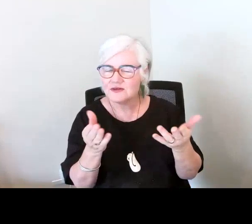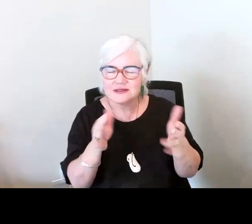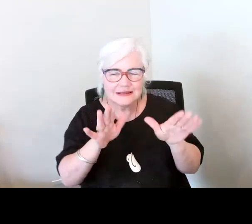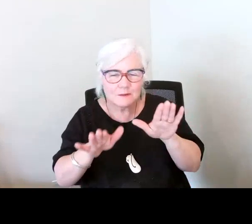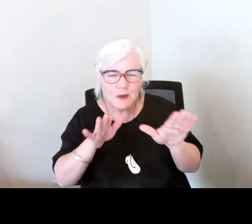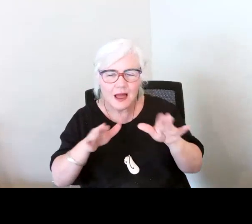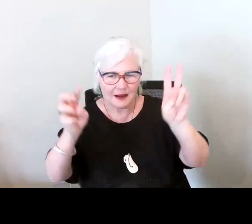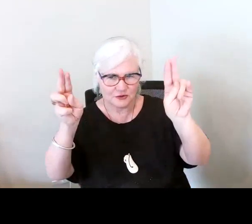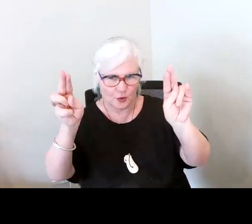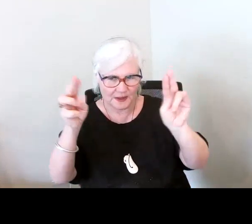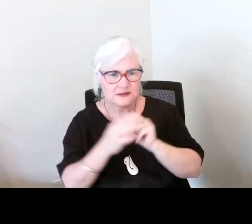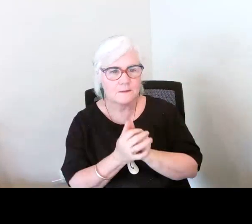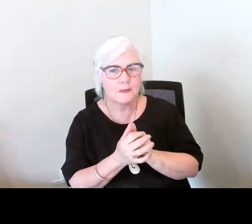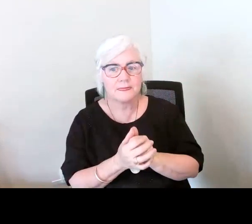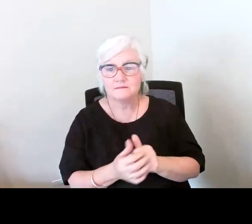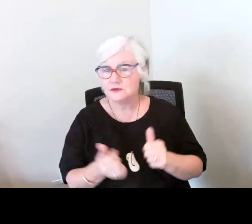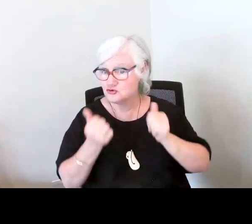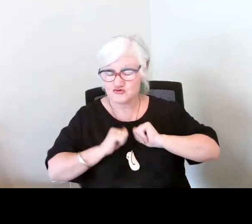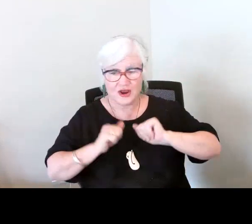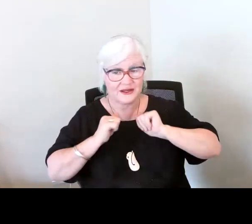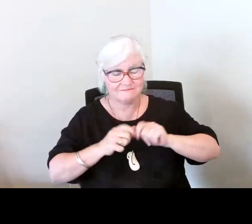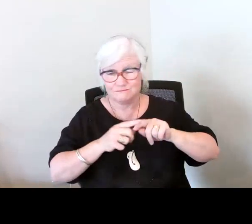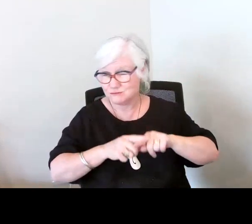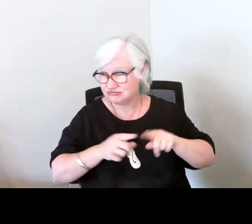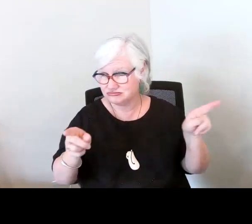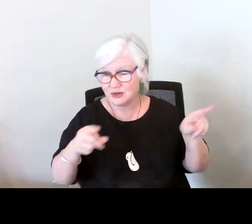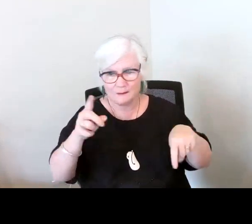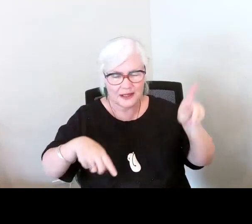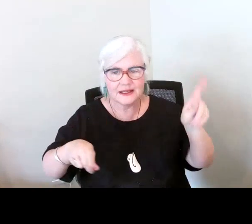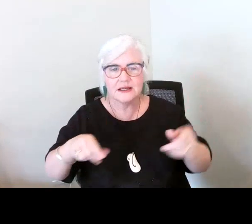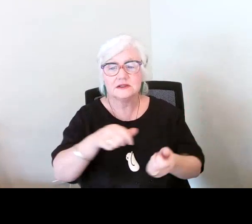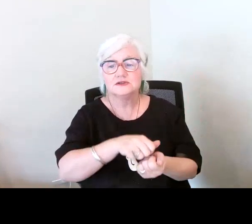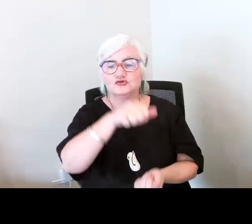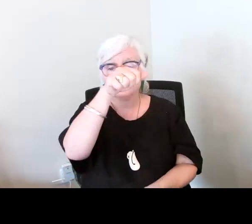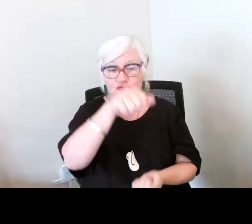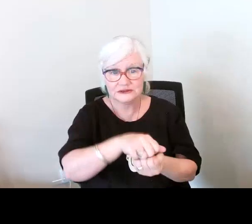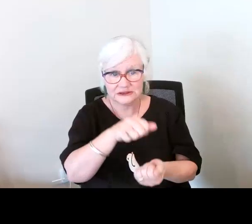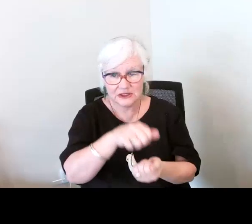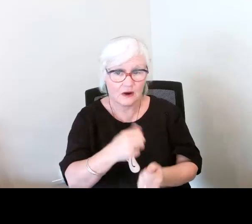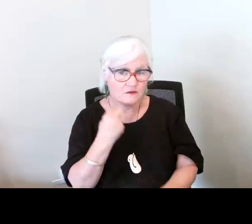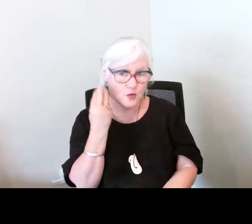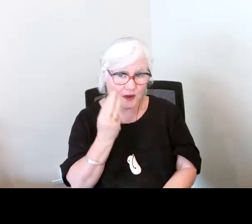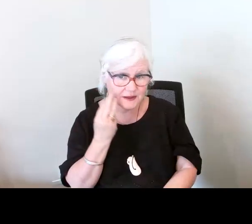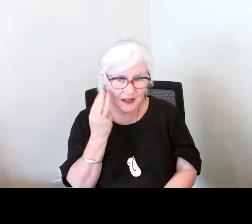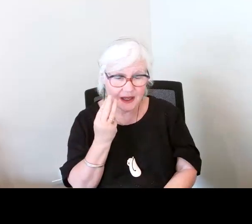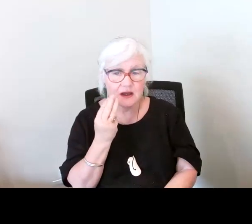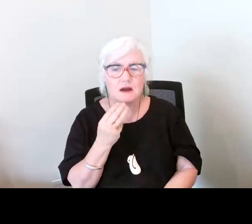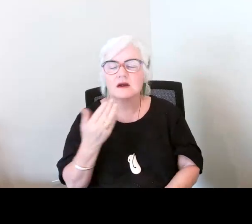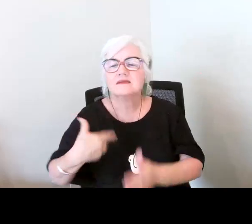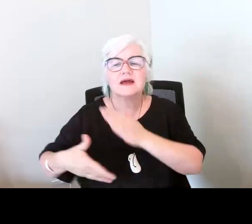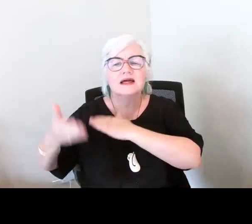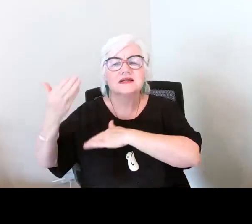The training covered multiple topics, including the Treaty of Waitangi, the History on Disability,